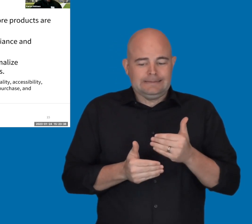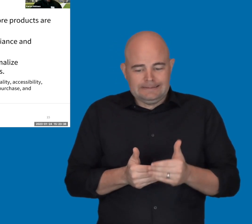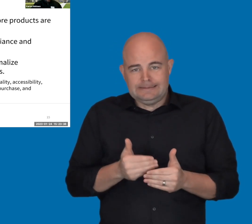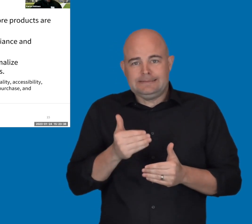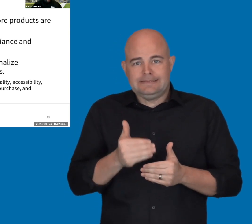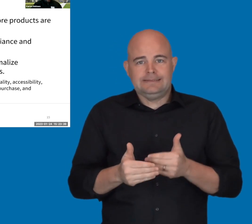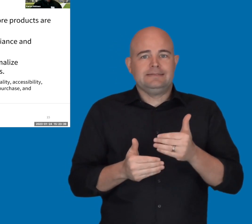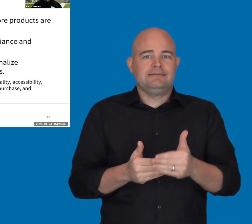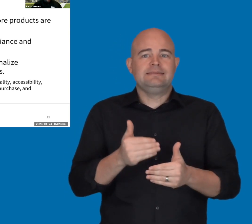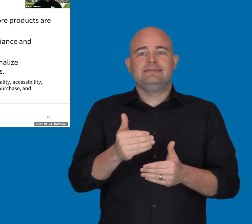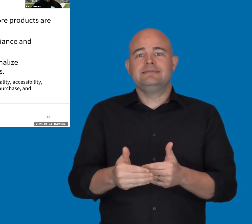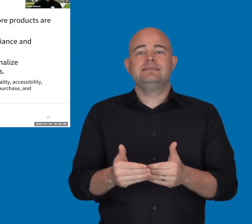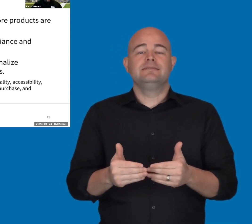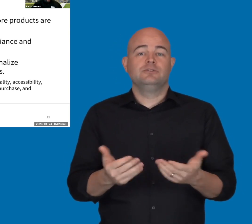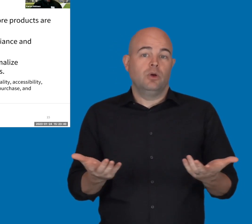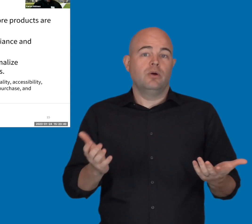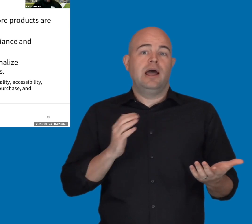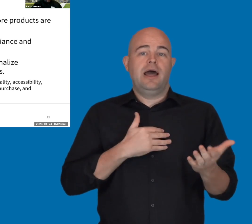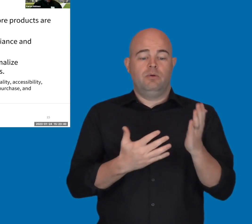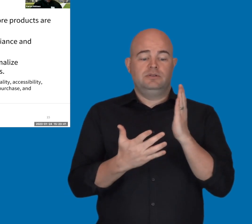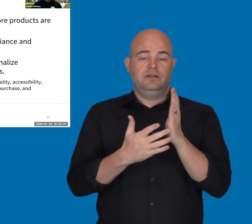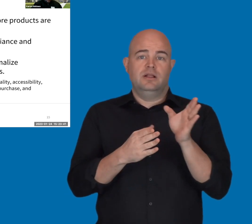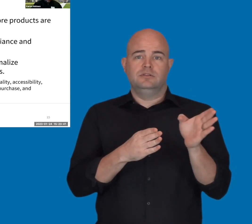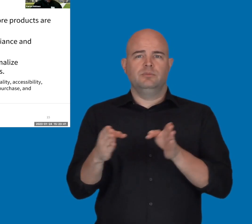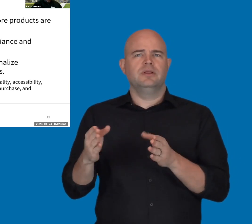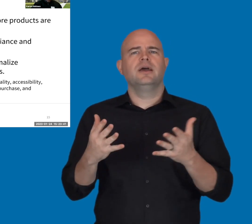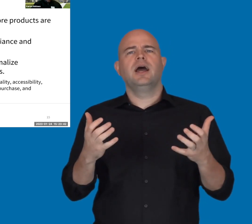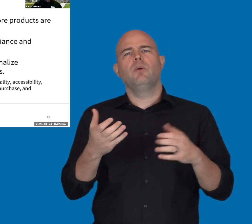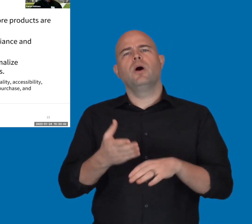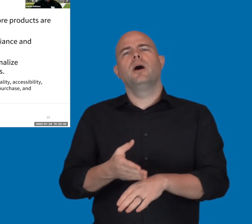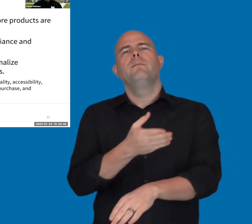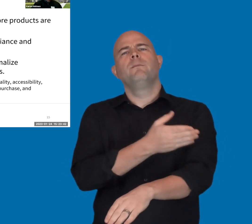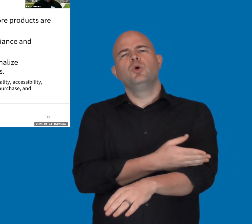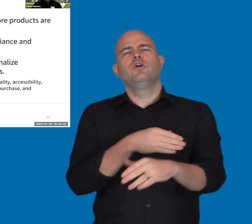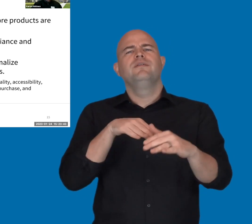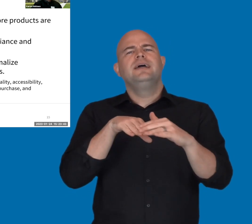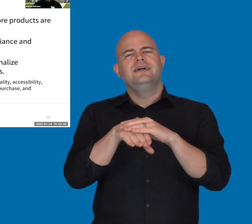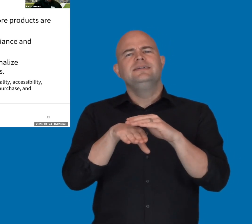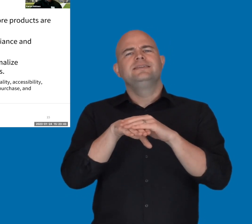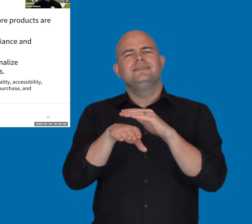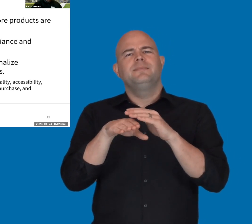of the spectrometer would be on campus, how they were going to use in the course, and what the courses kind